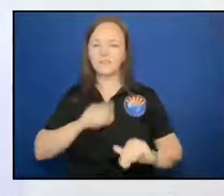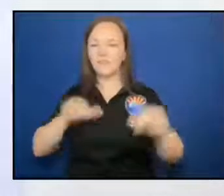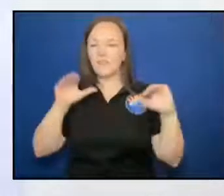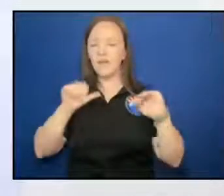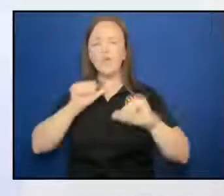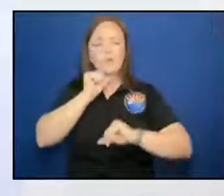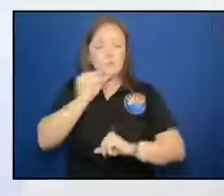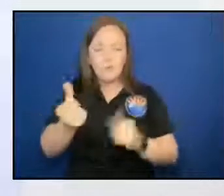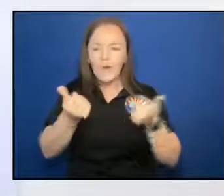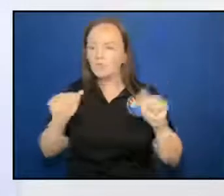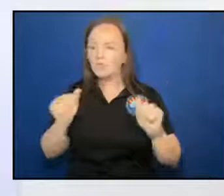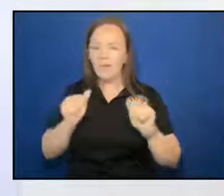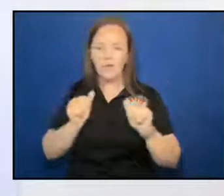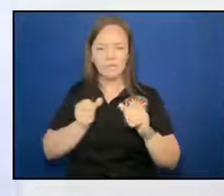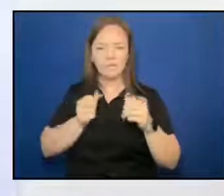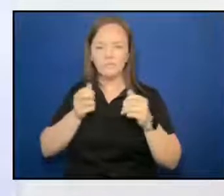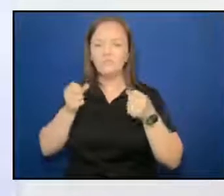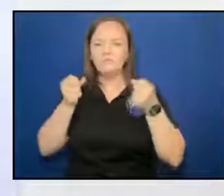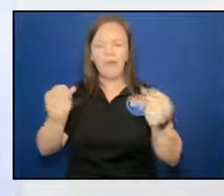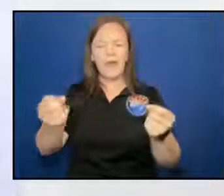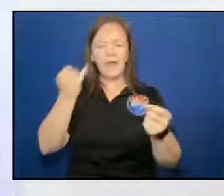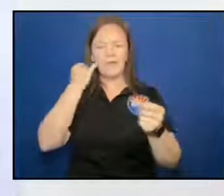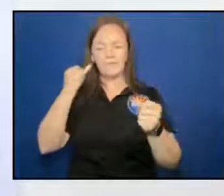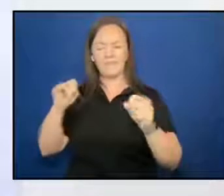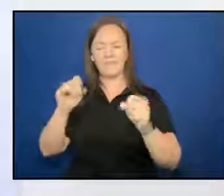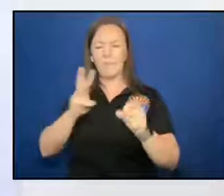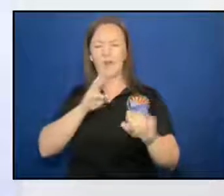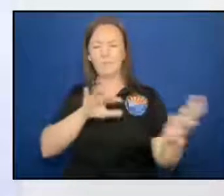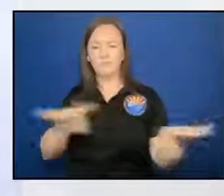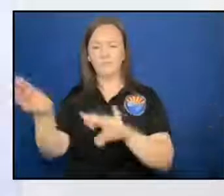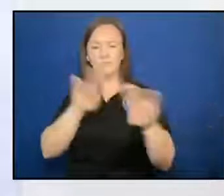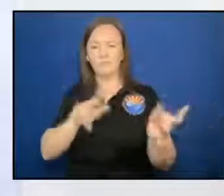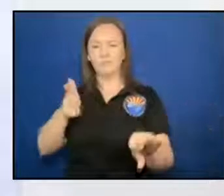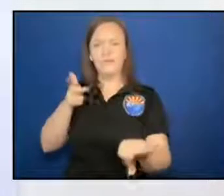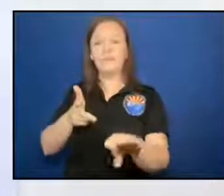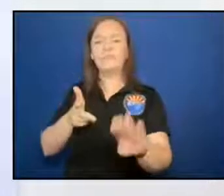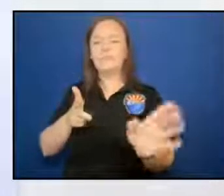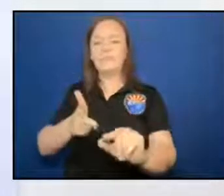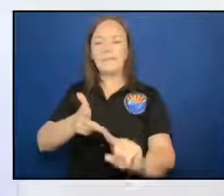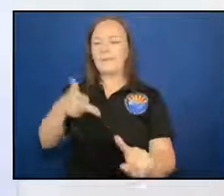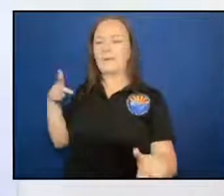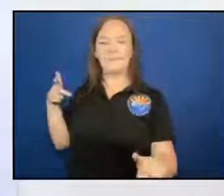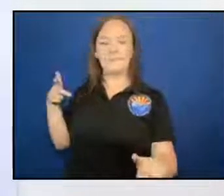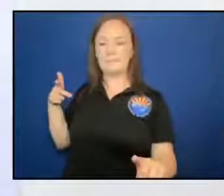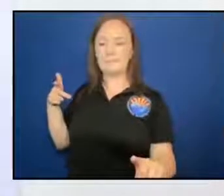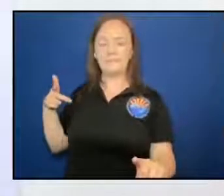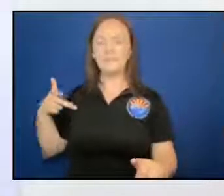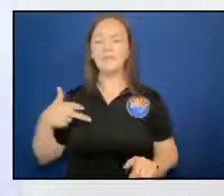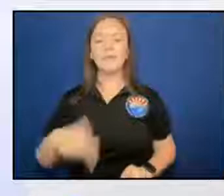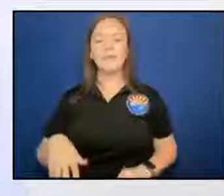PRECIPITATION SOUTH OF THE FIRE AND THERE IS STILL THAT POSSIBILITY